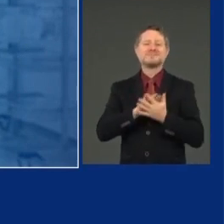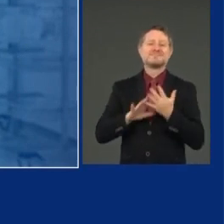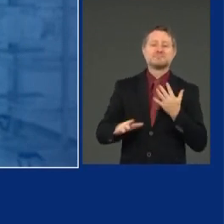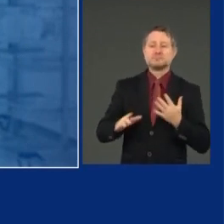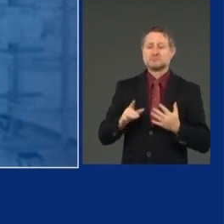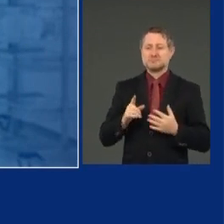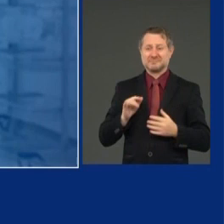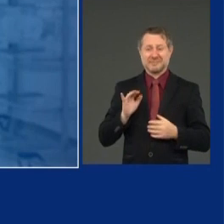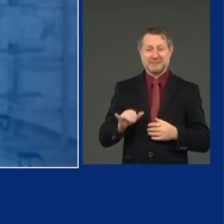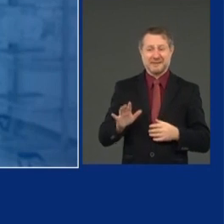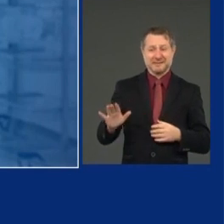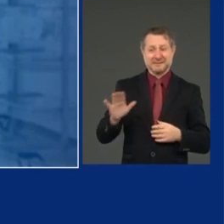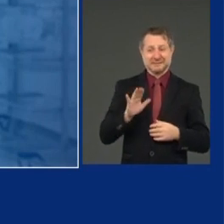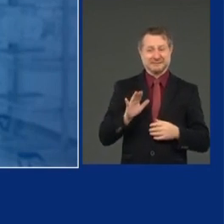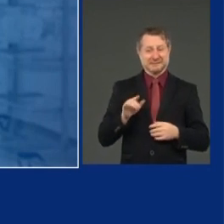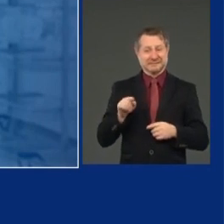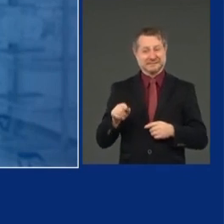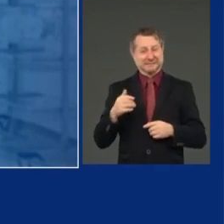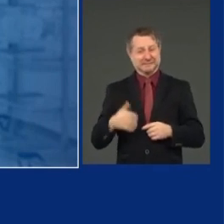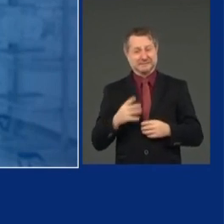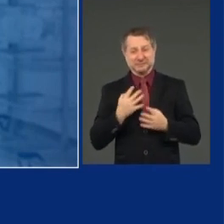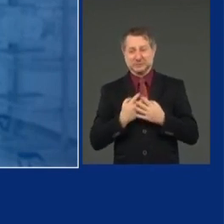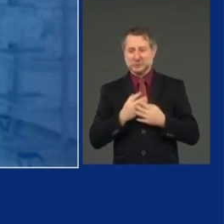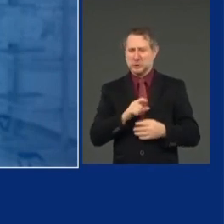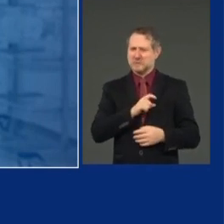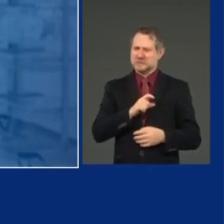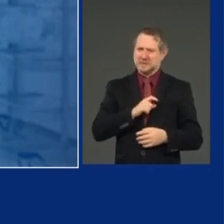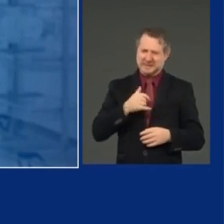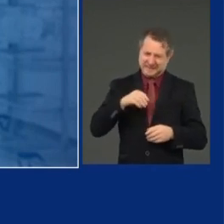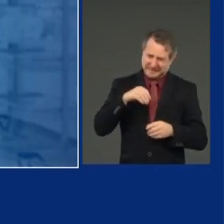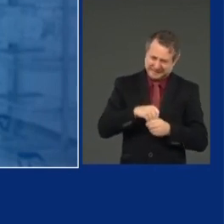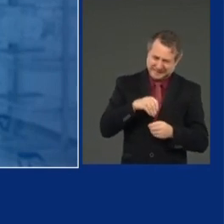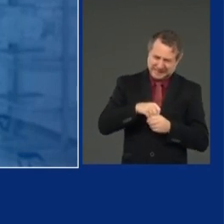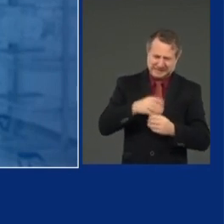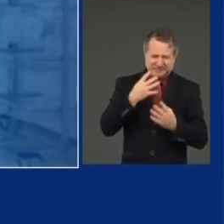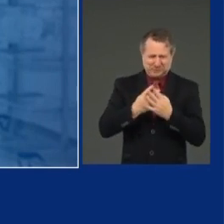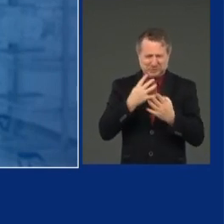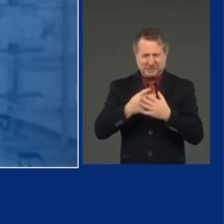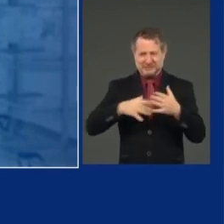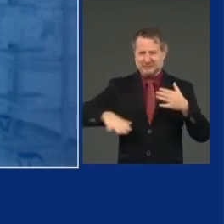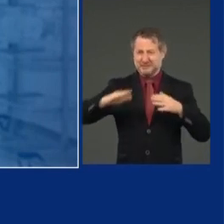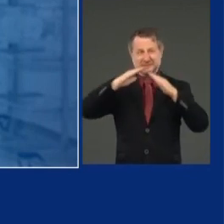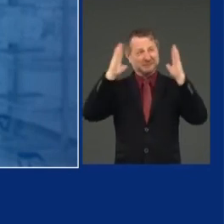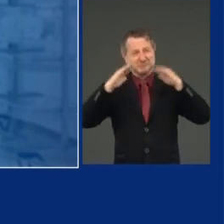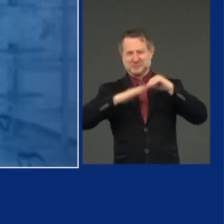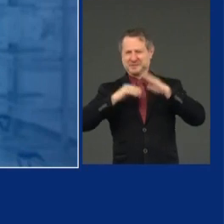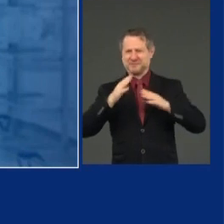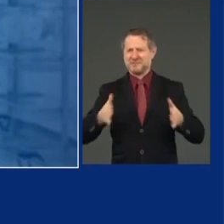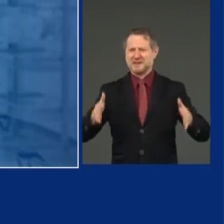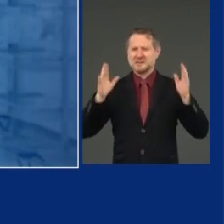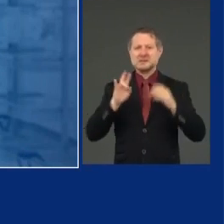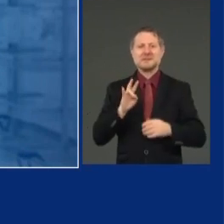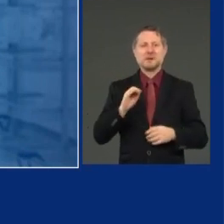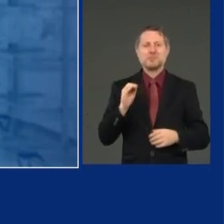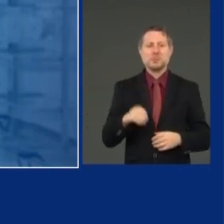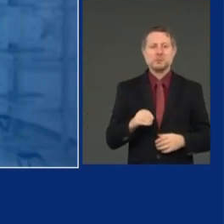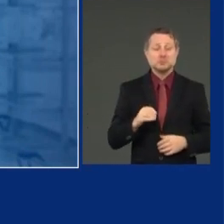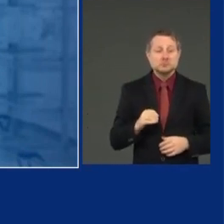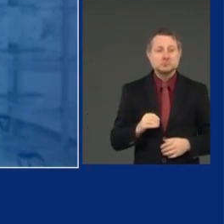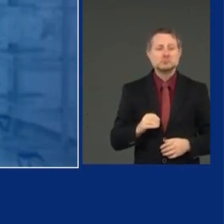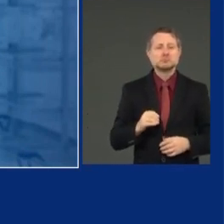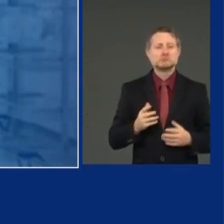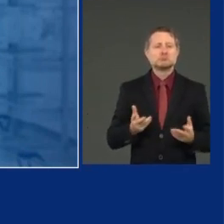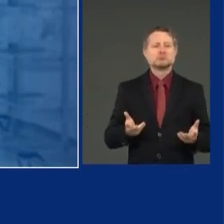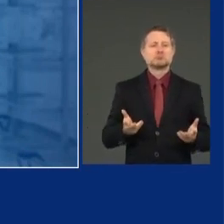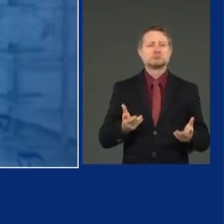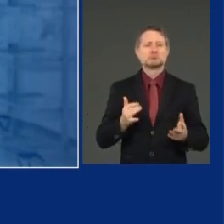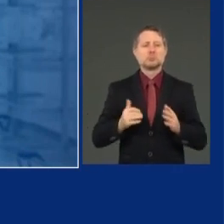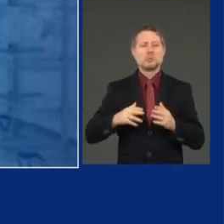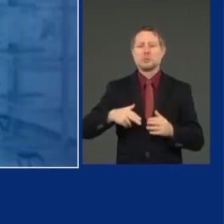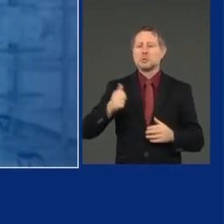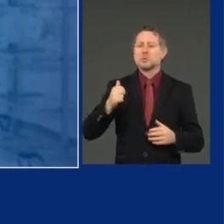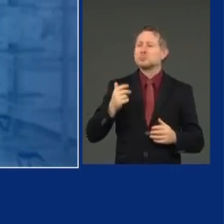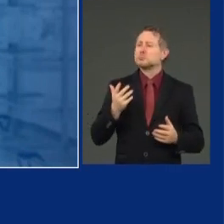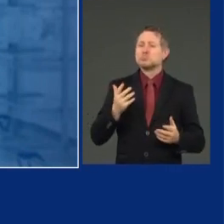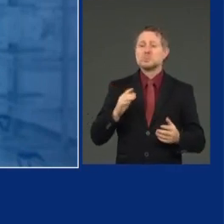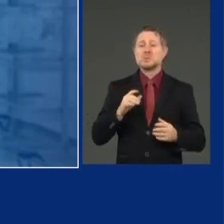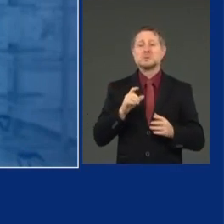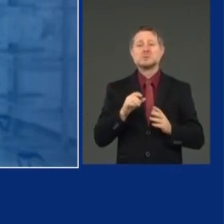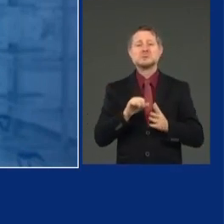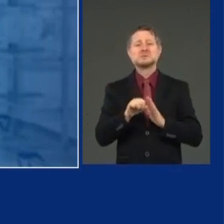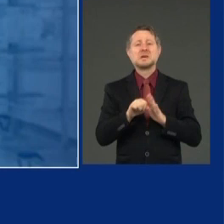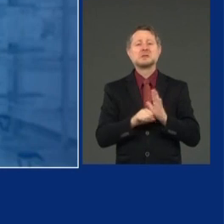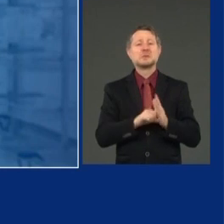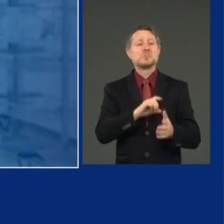LOWER INFECTION RATE.